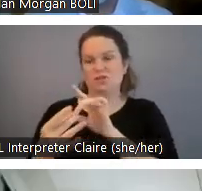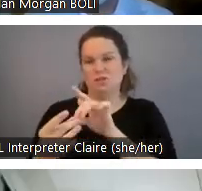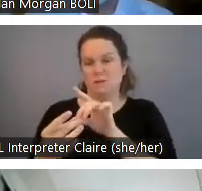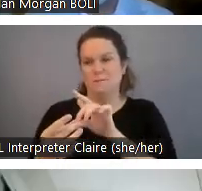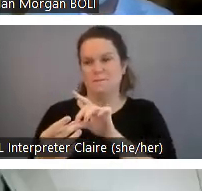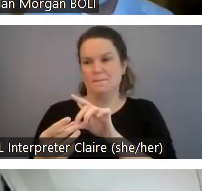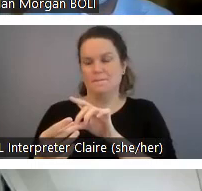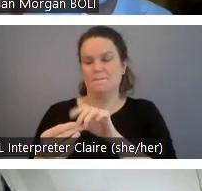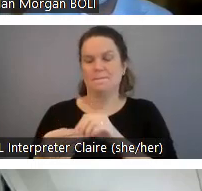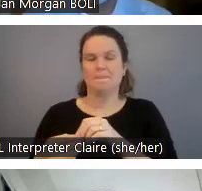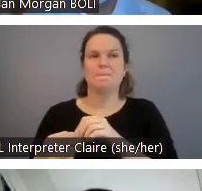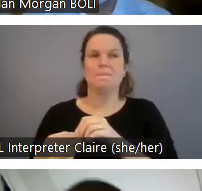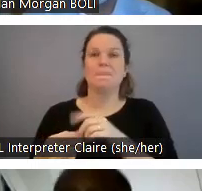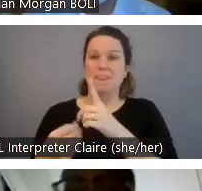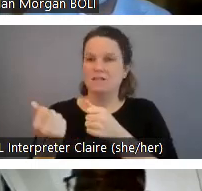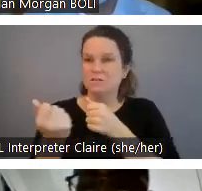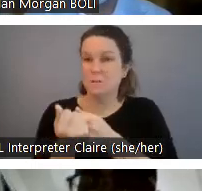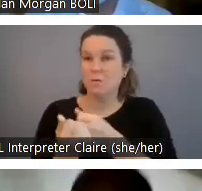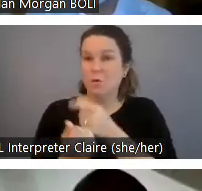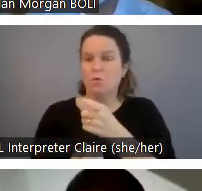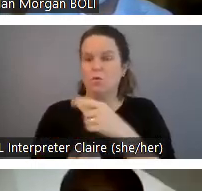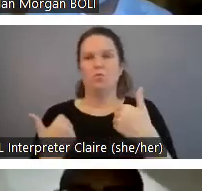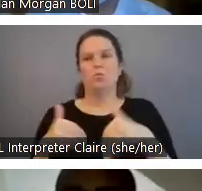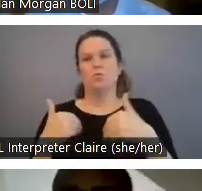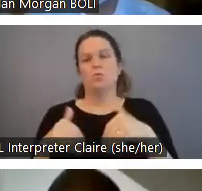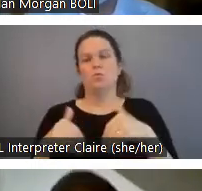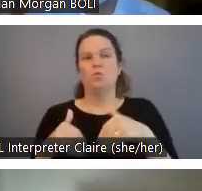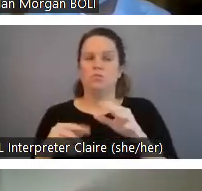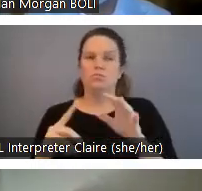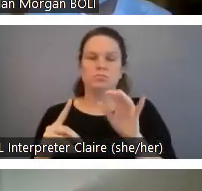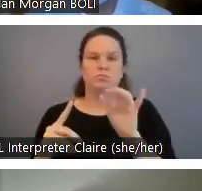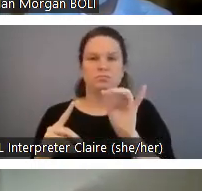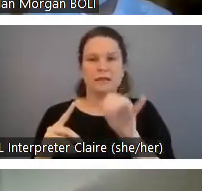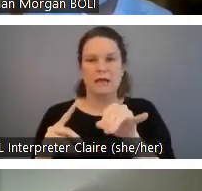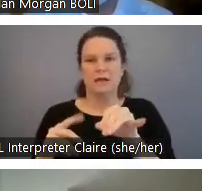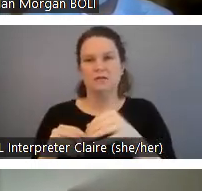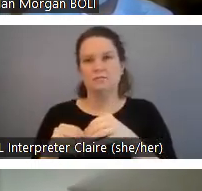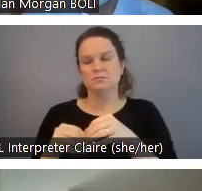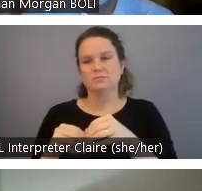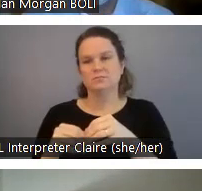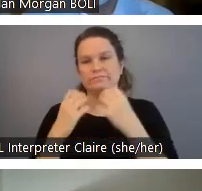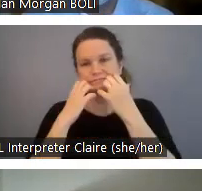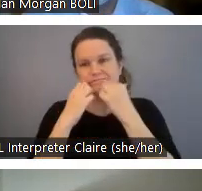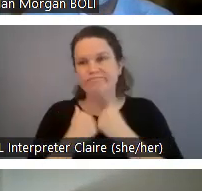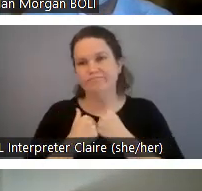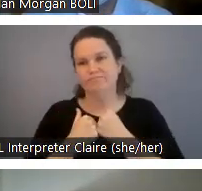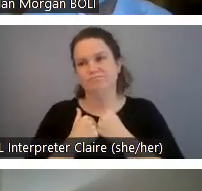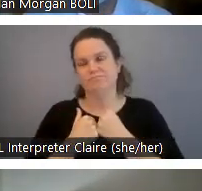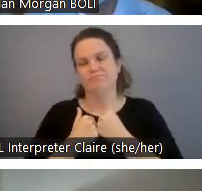can support you, that's, that is